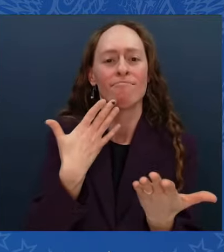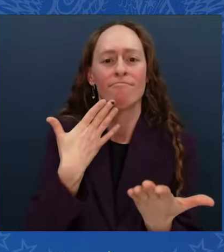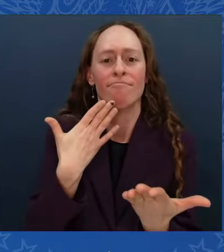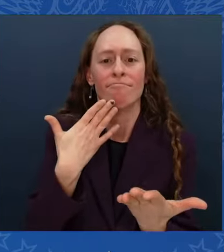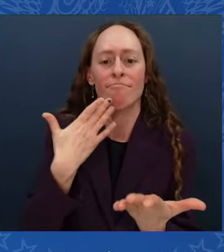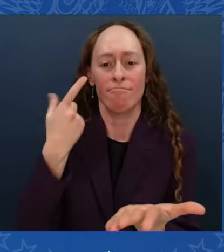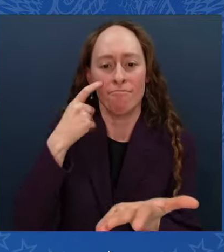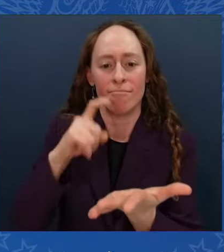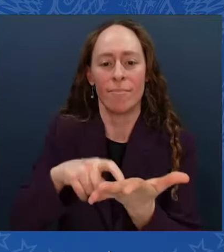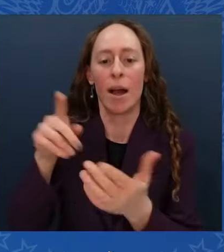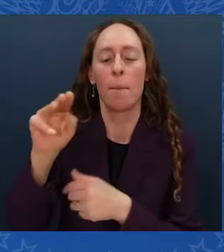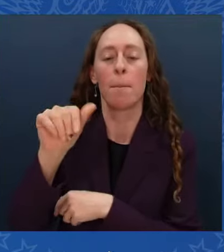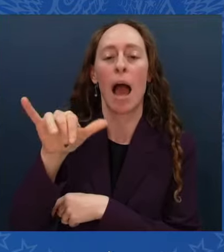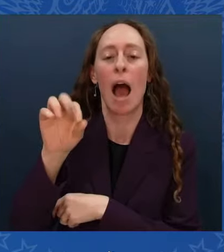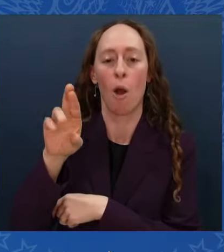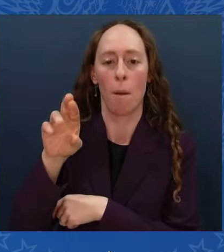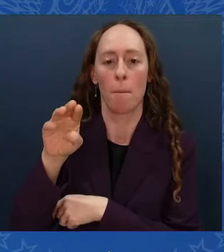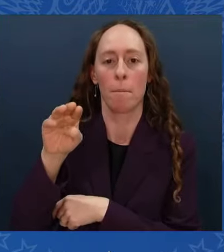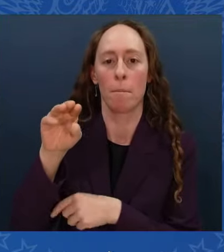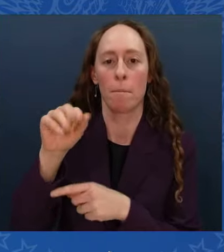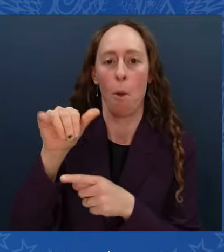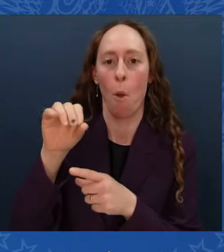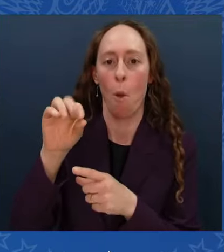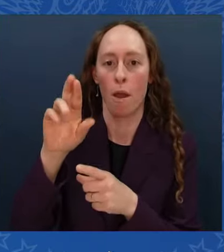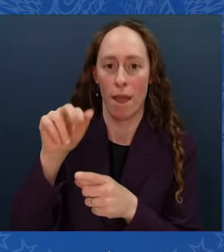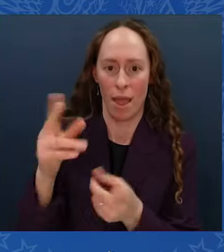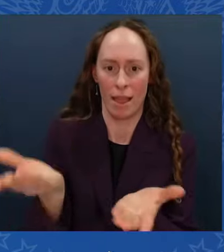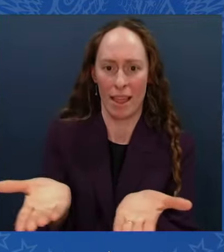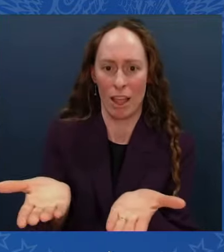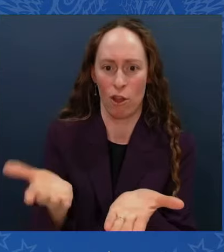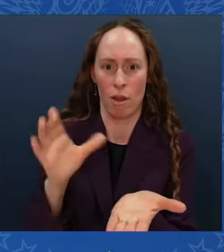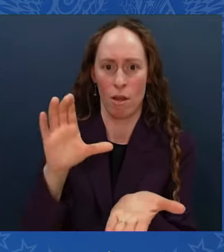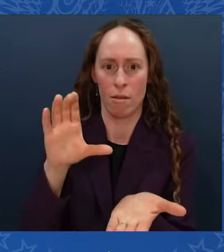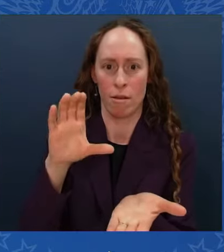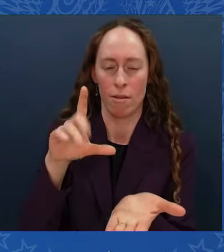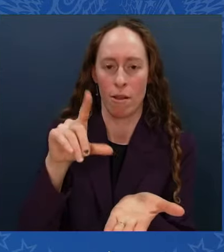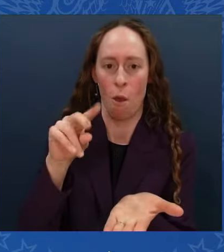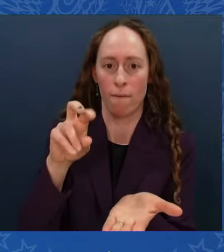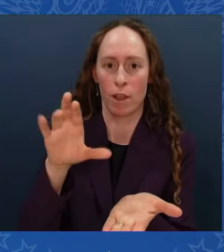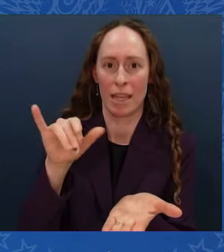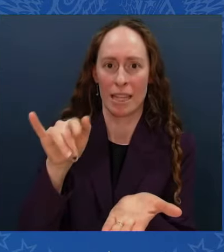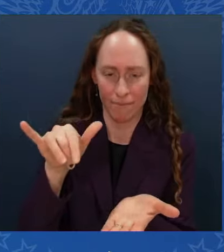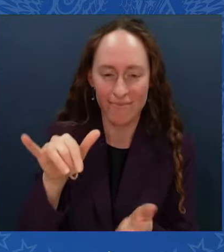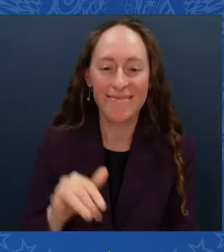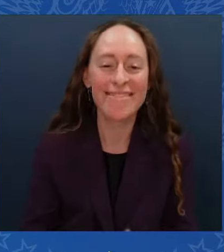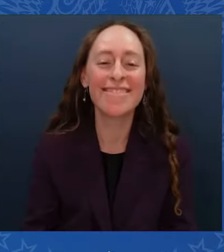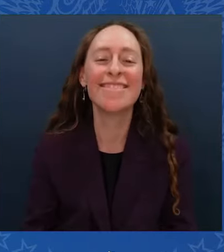I want to acknowledge my colleagues, Senator Padilla. Congresswoman Sydney Comlocker-Dove.